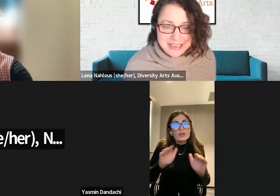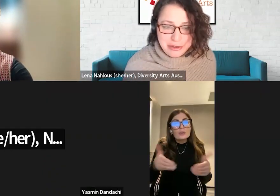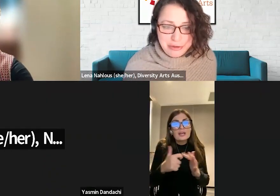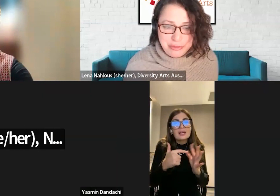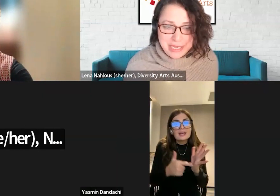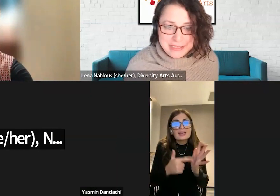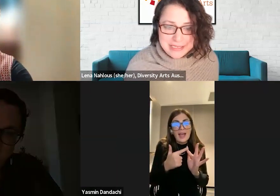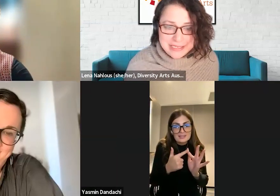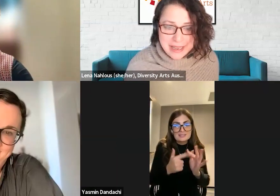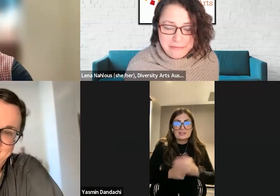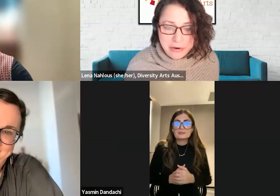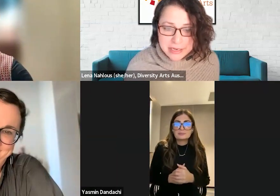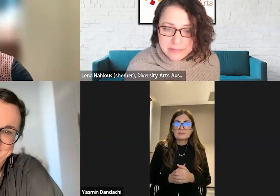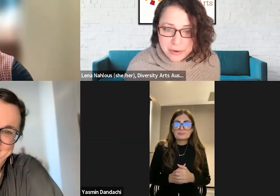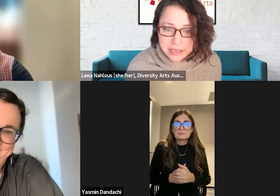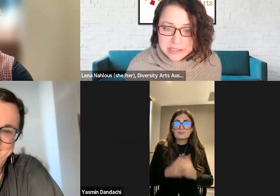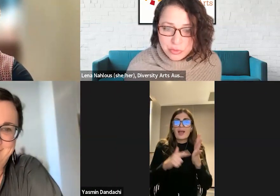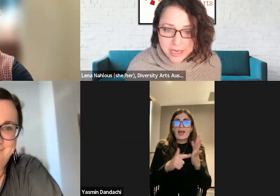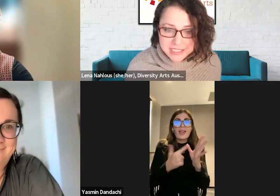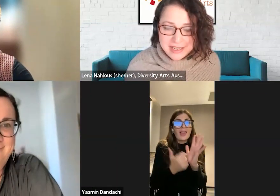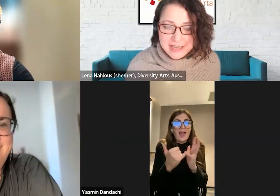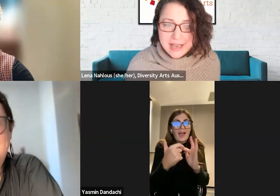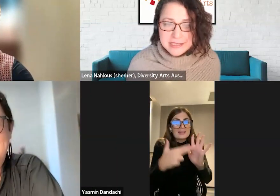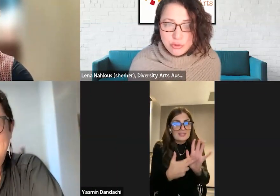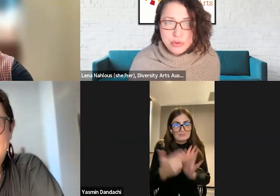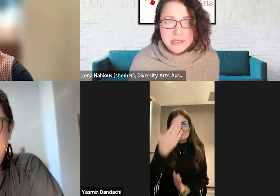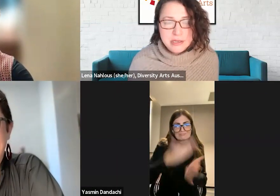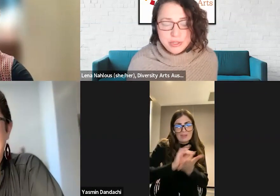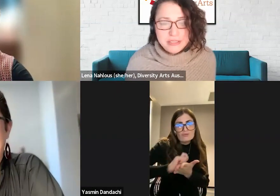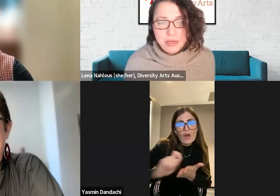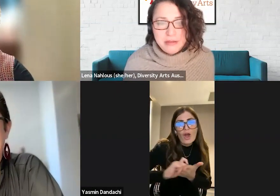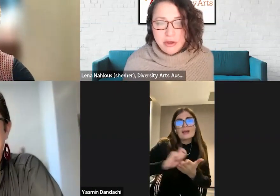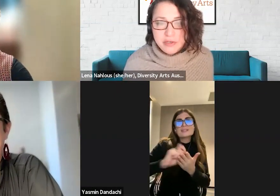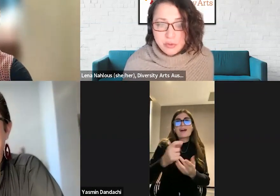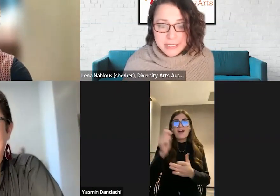who is a very experienced writer and arts cultural consultant with over 20